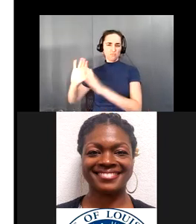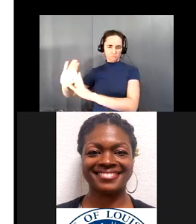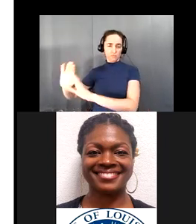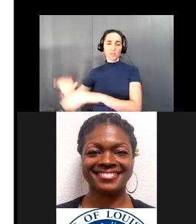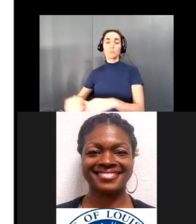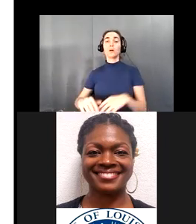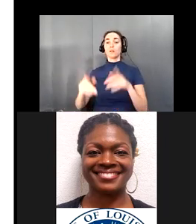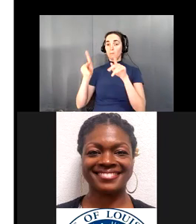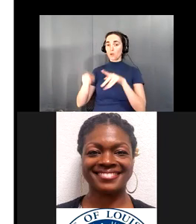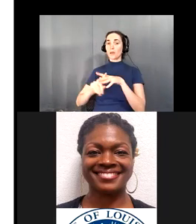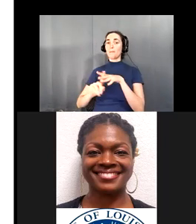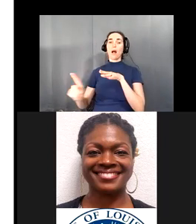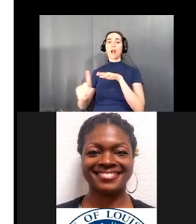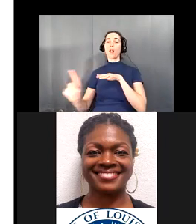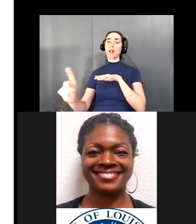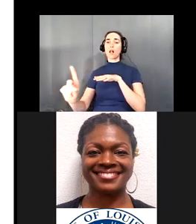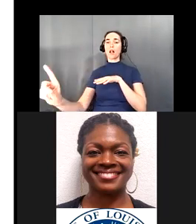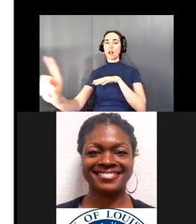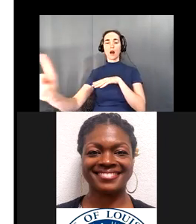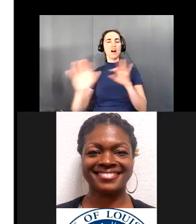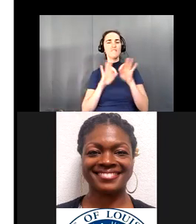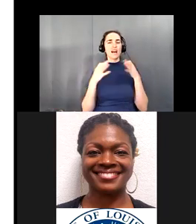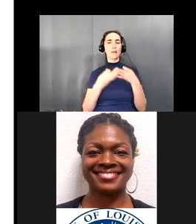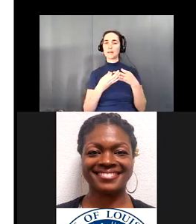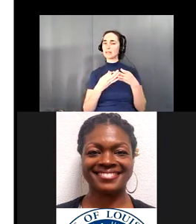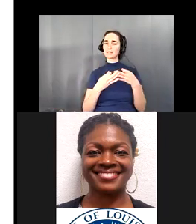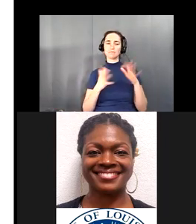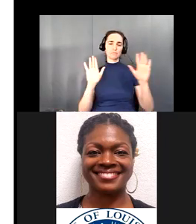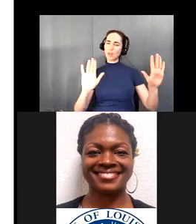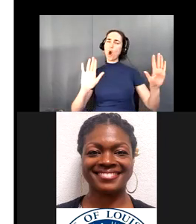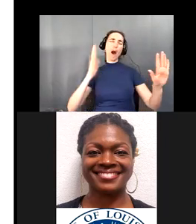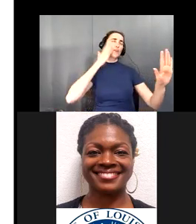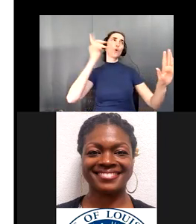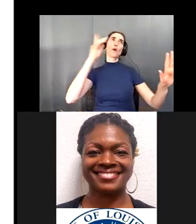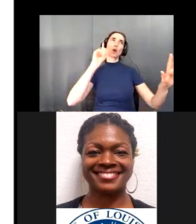off and his family, taught set up and down, that he was going to go to a certain location